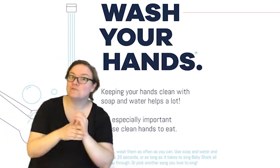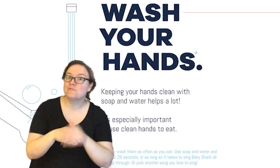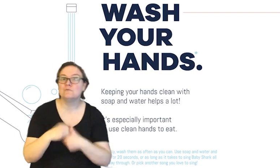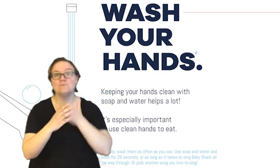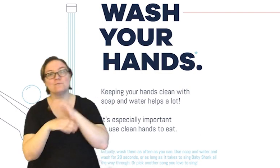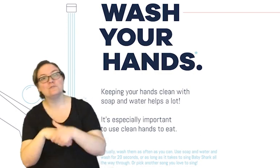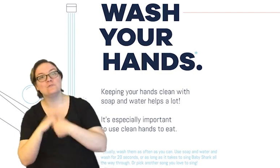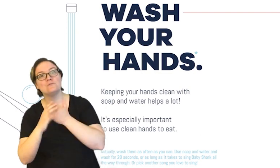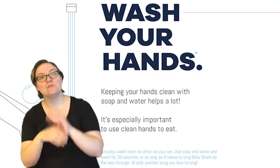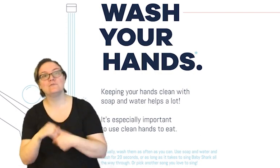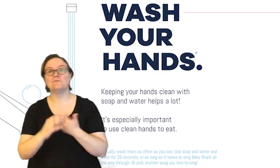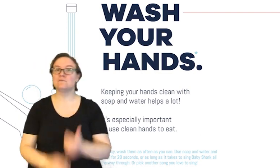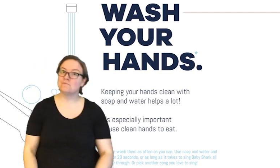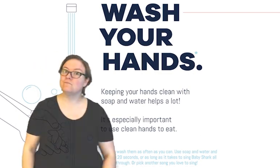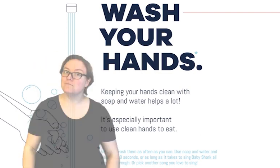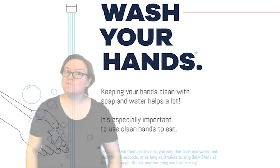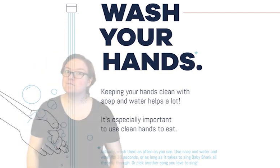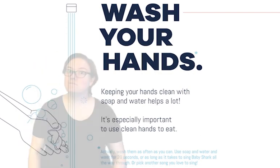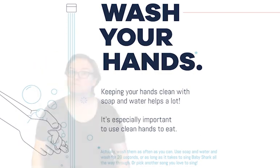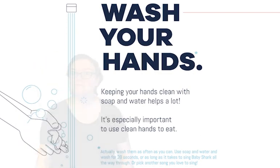for at least 20 seconds.